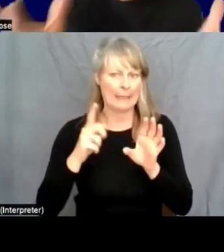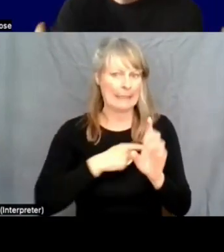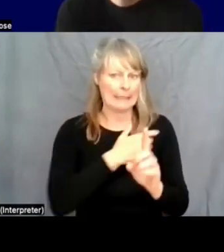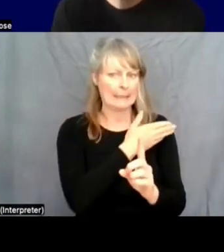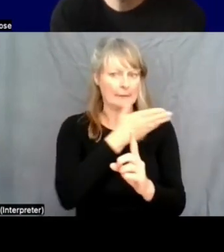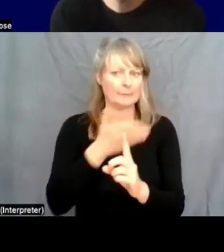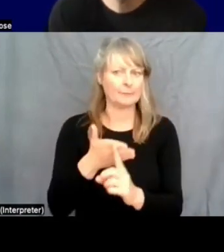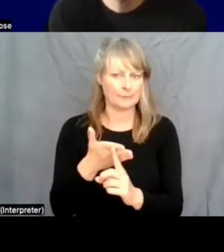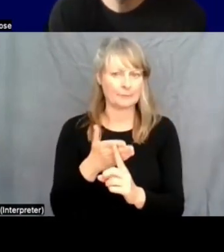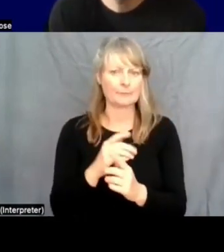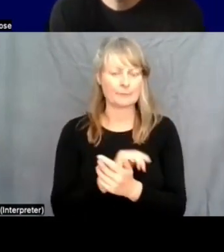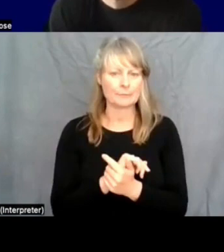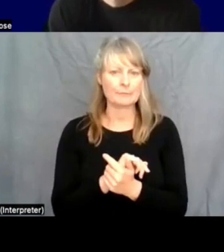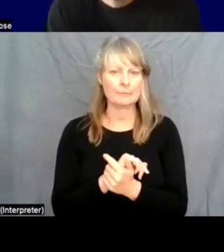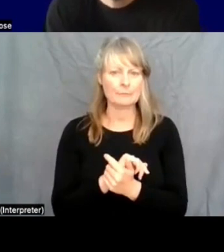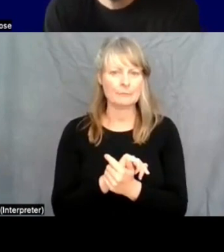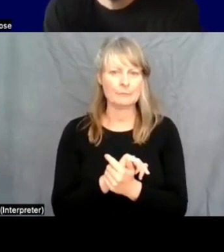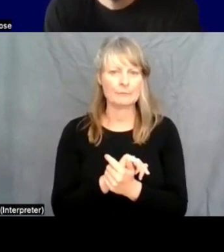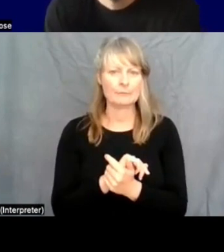It's fair to say that Gunner set this